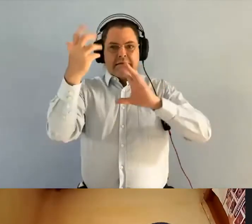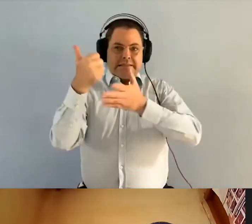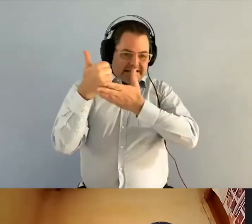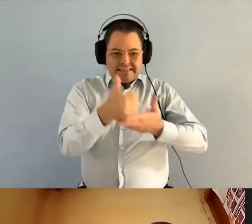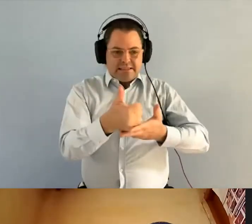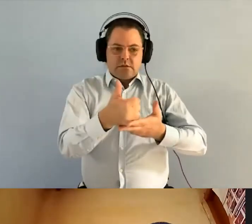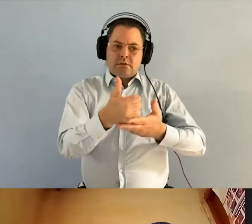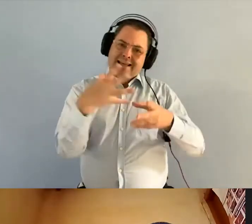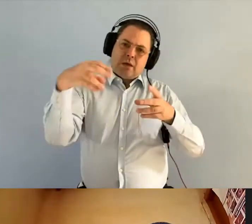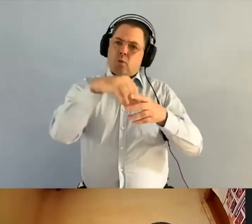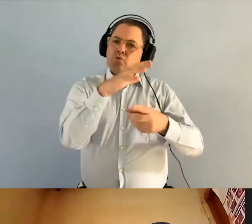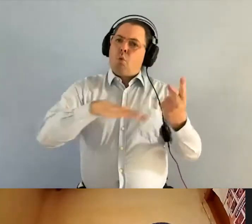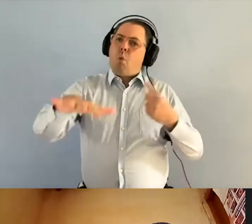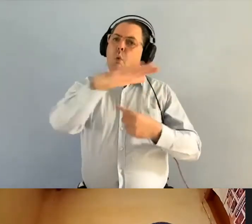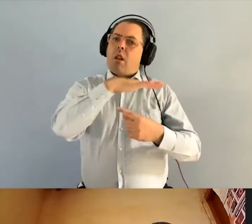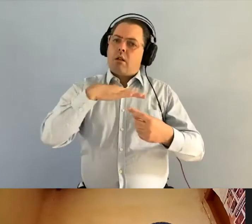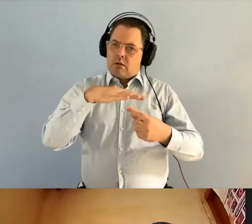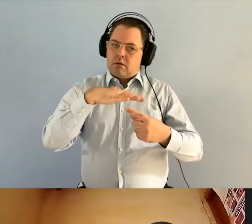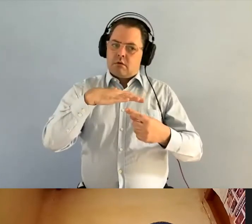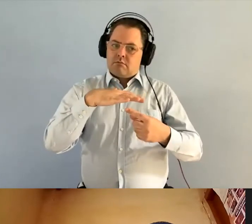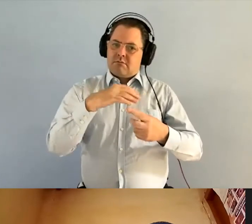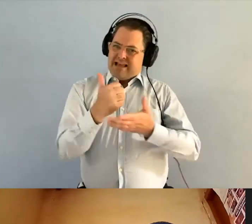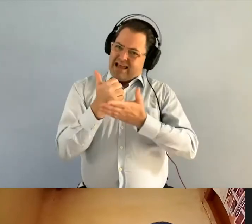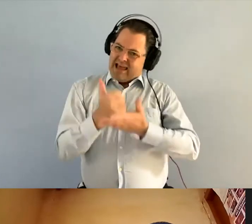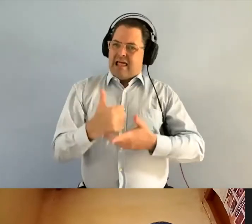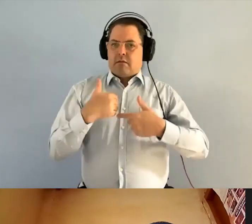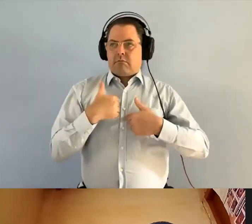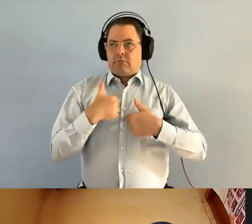Well, friends, taking an inclusive approach